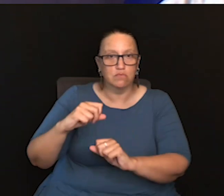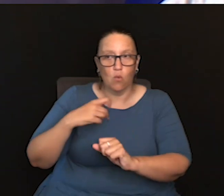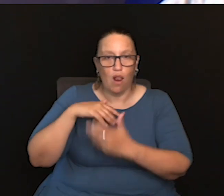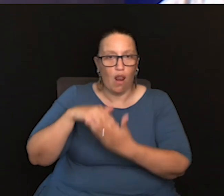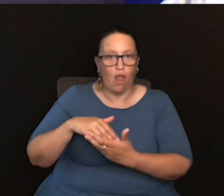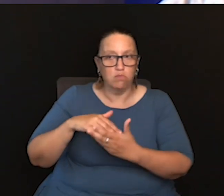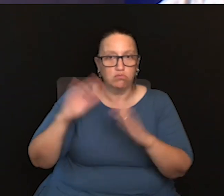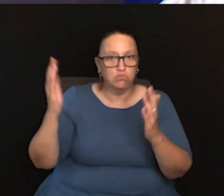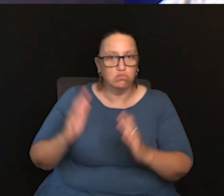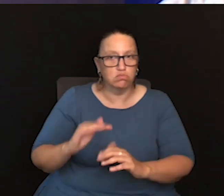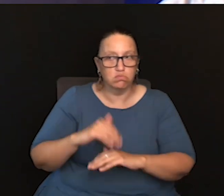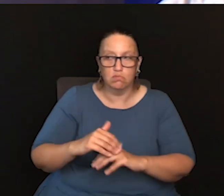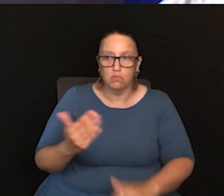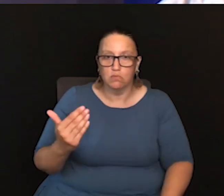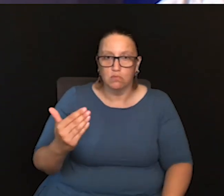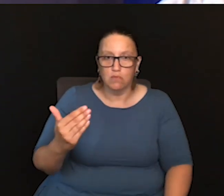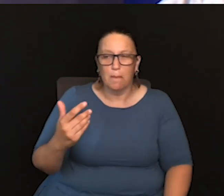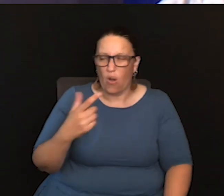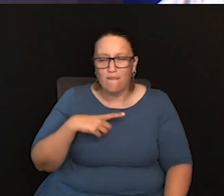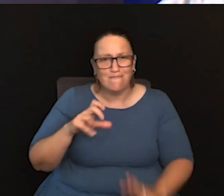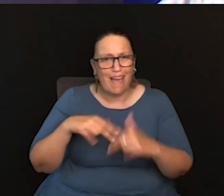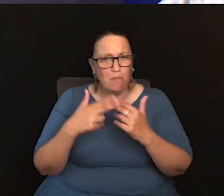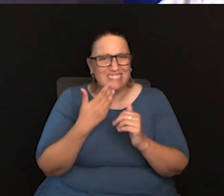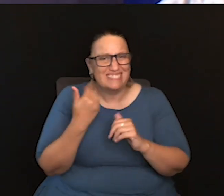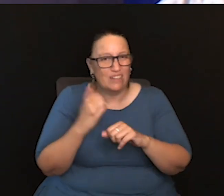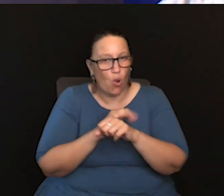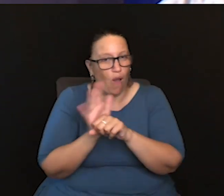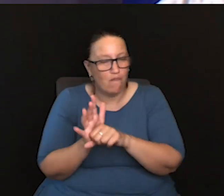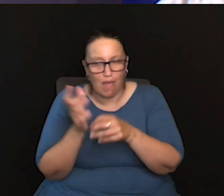or looking at the treatments as a possibility for their loved ones,